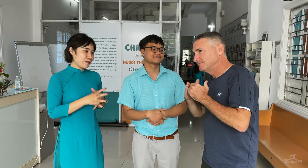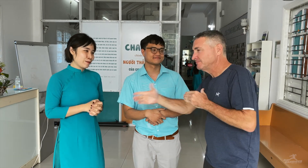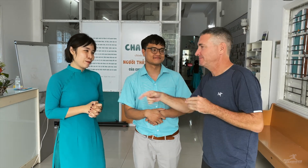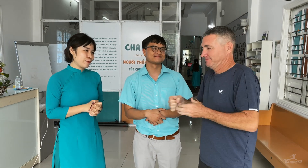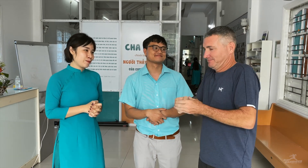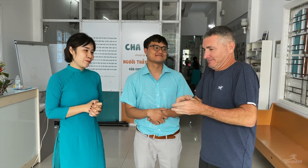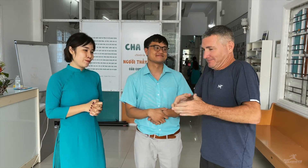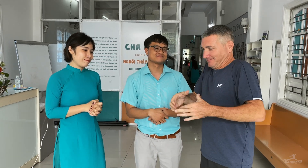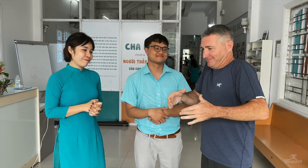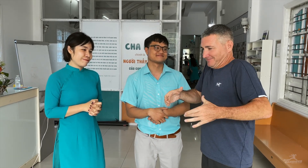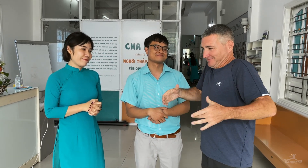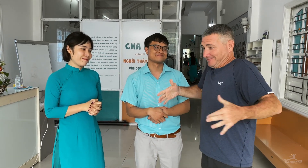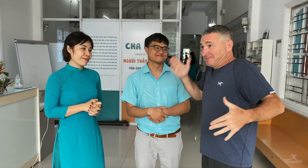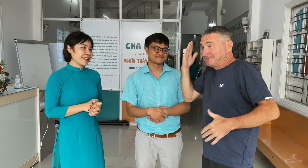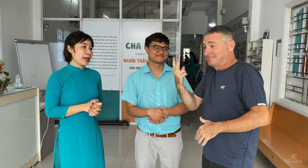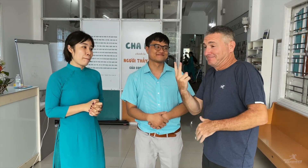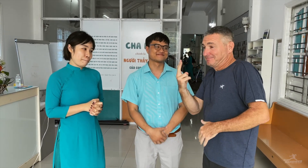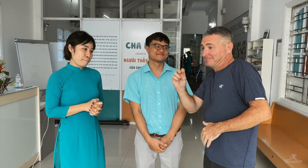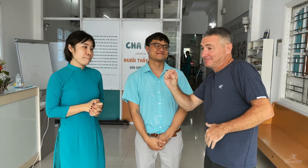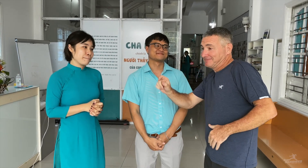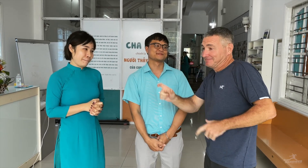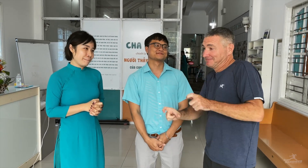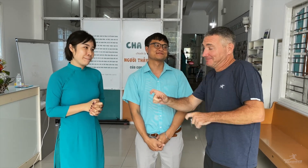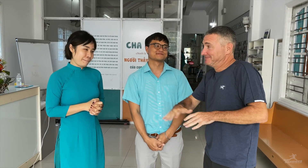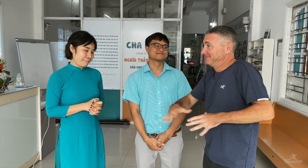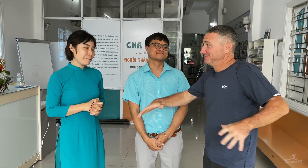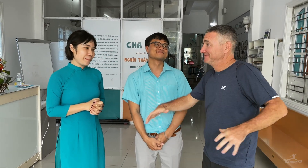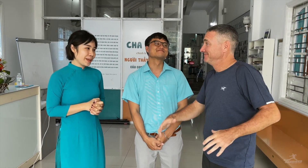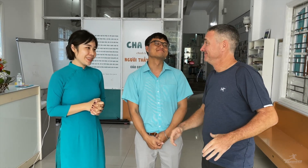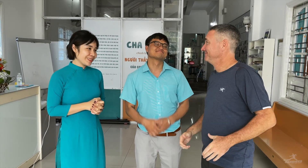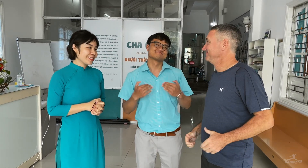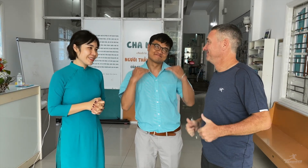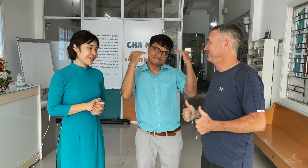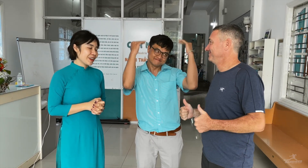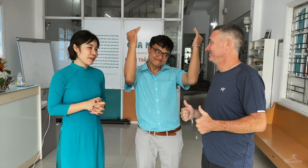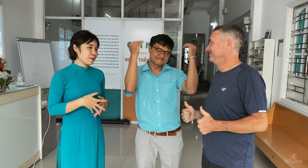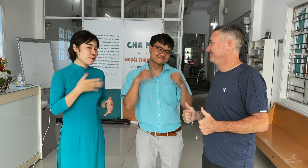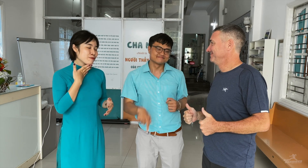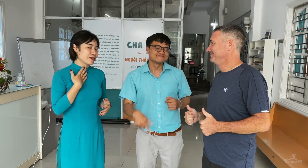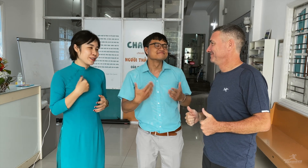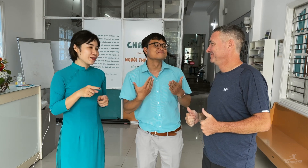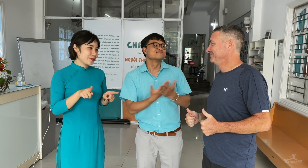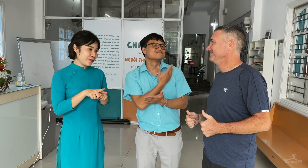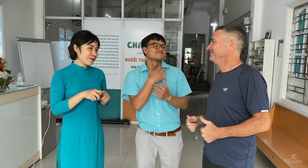and I hope this expands to maybe 200 students in the future! I want that too!